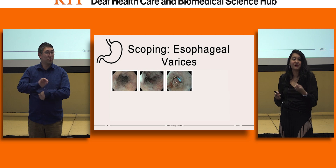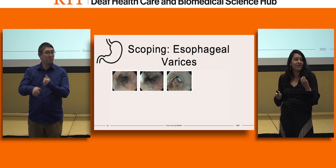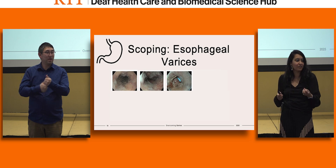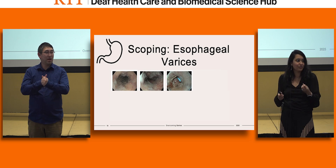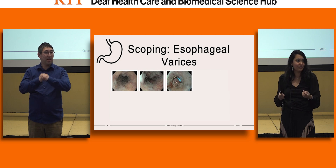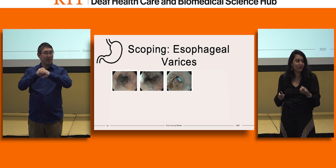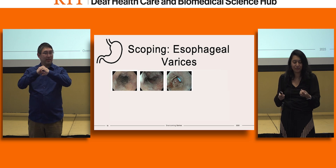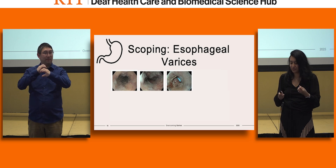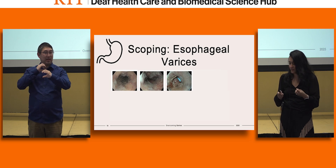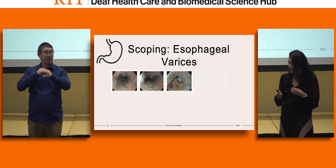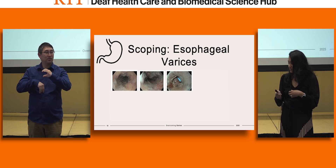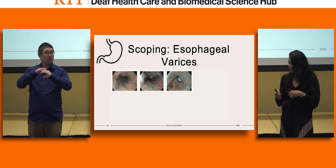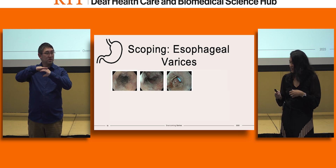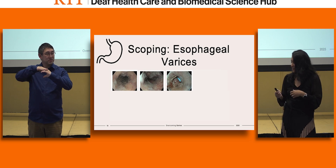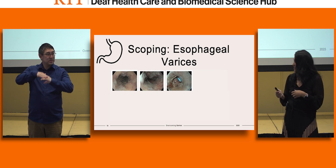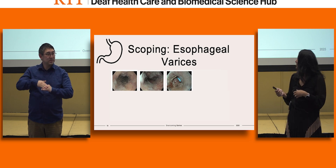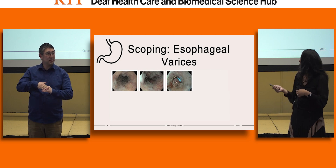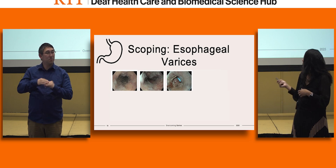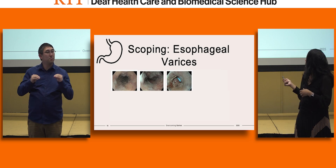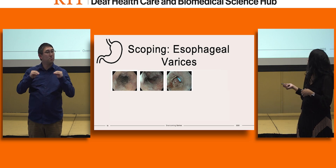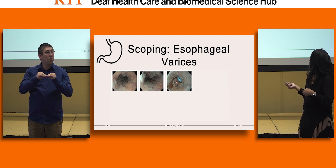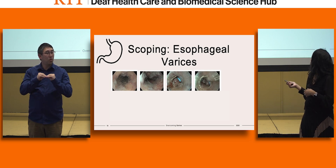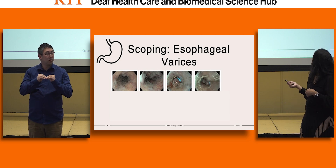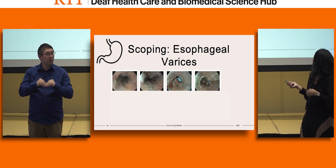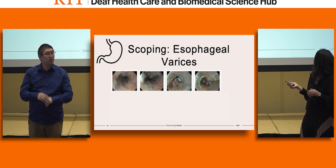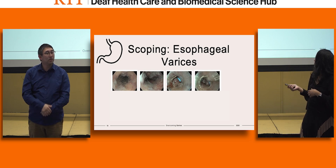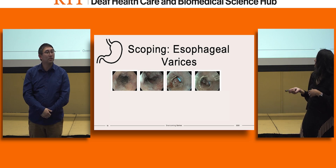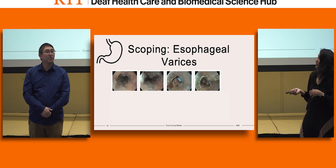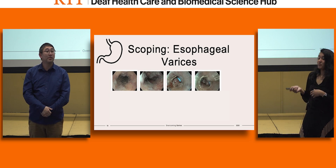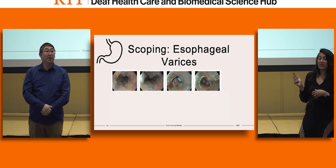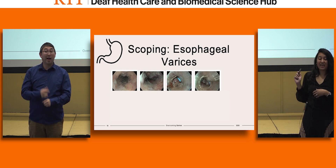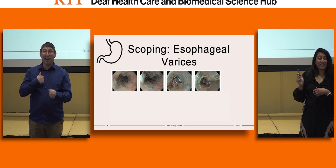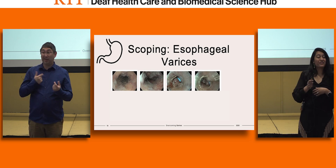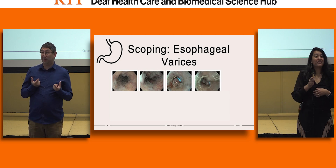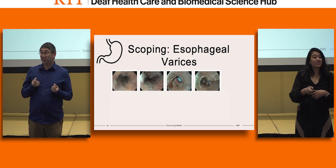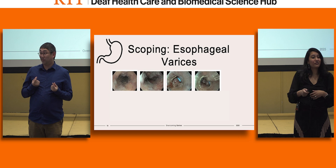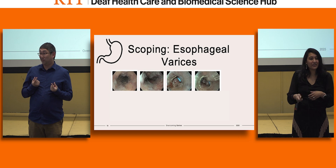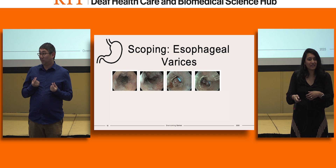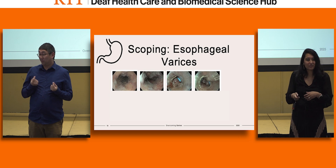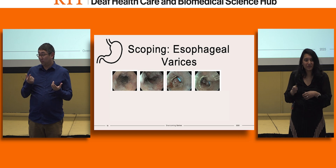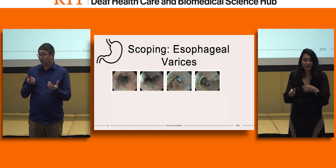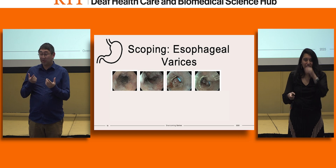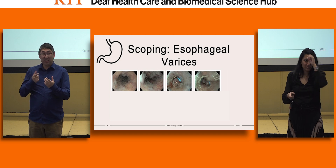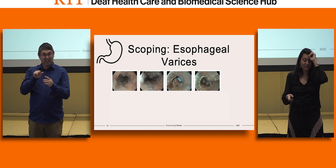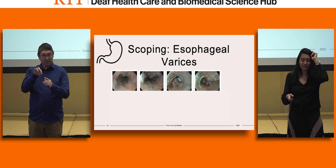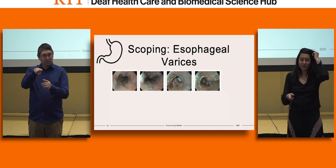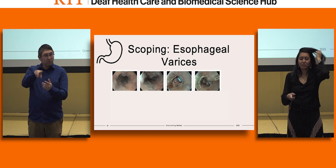behind those varicose veins. And so, I have to intervene when there's significant pressure,